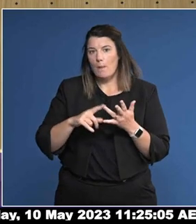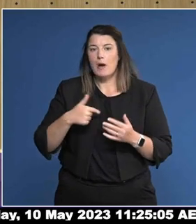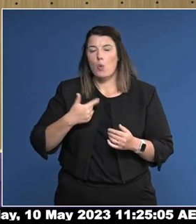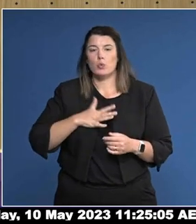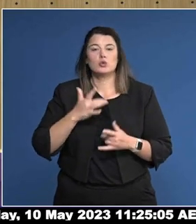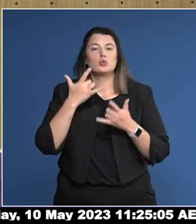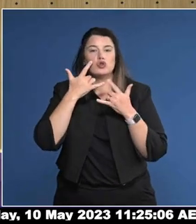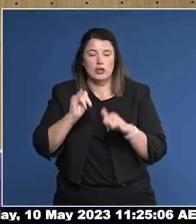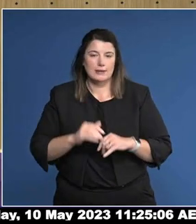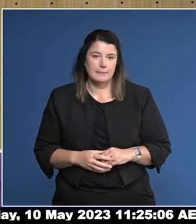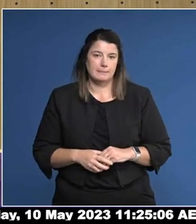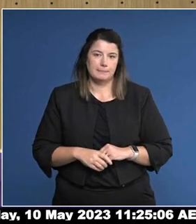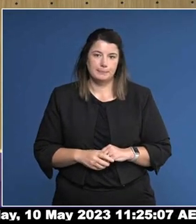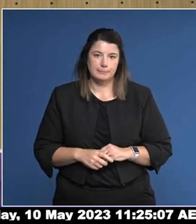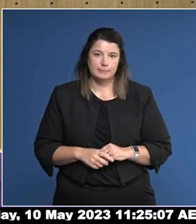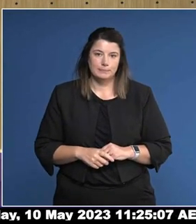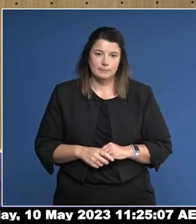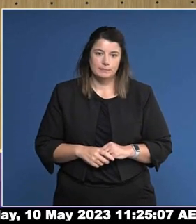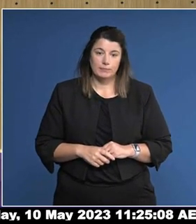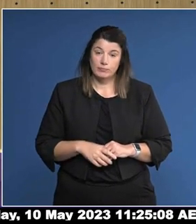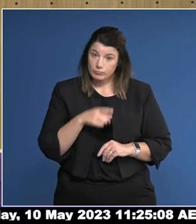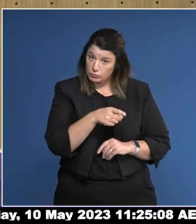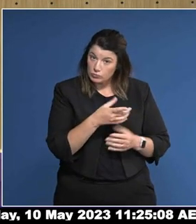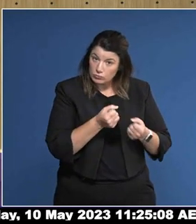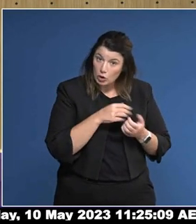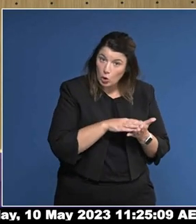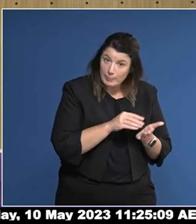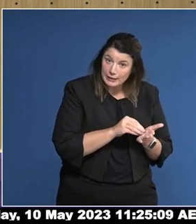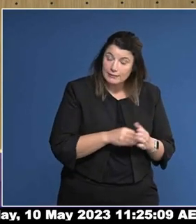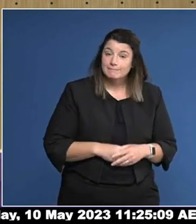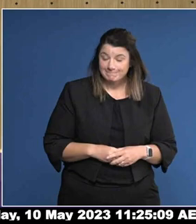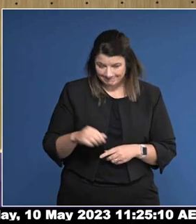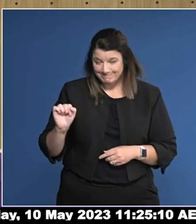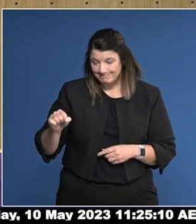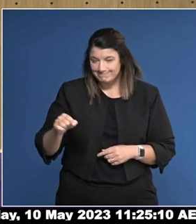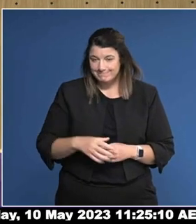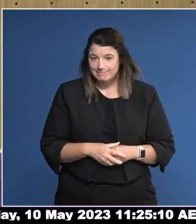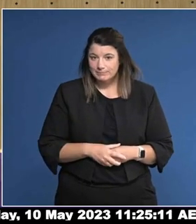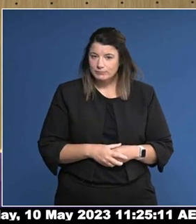Were you provided with a copy of that report? Yes, I was. What did you do with that report?